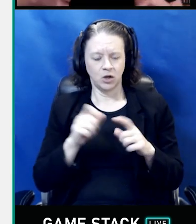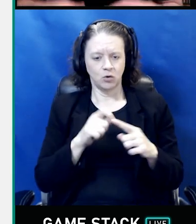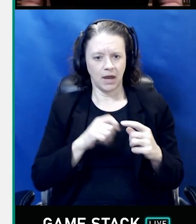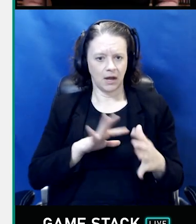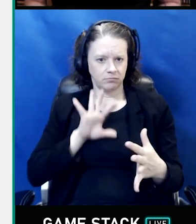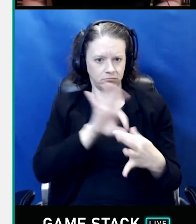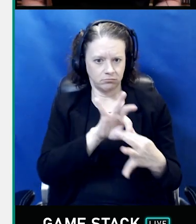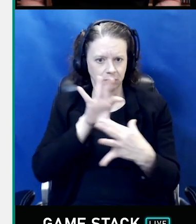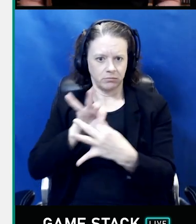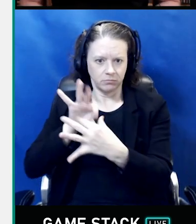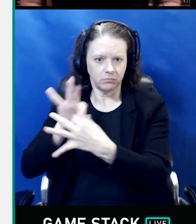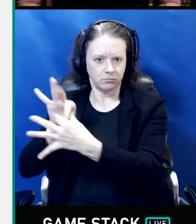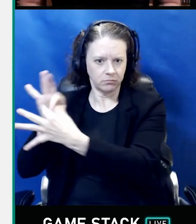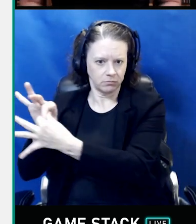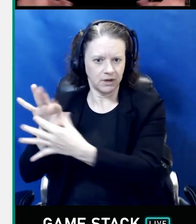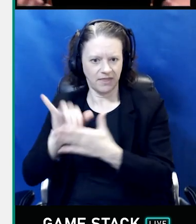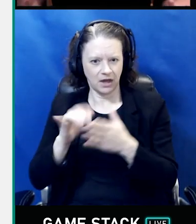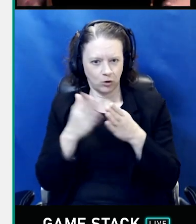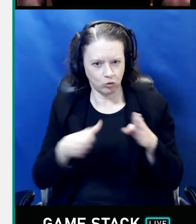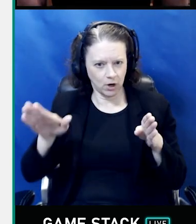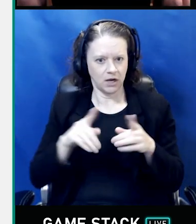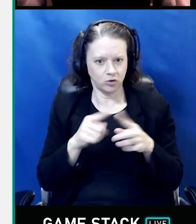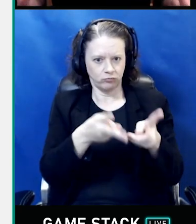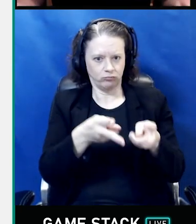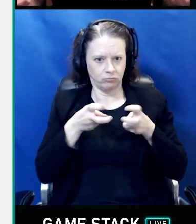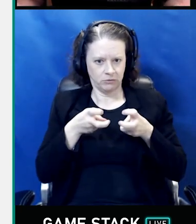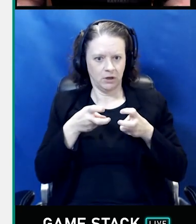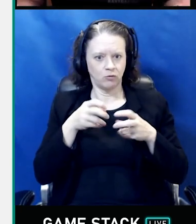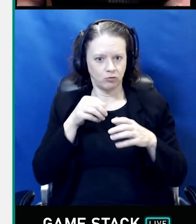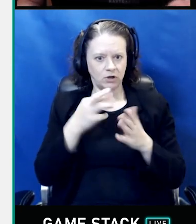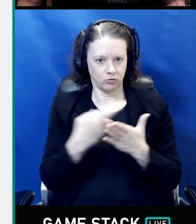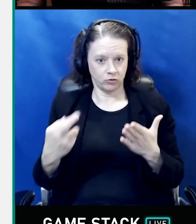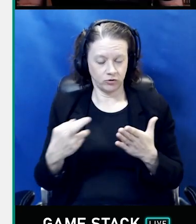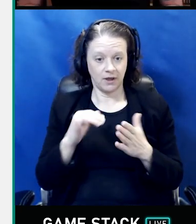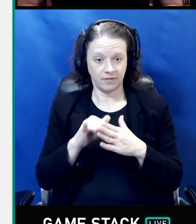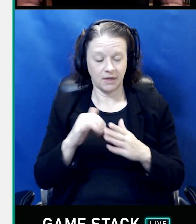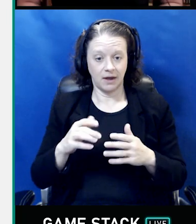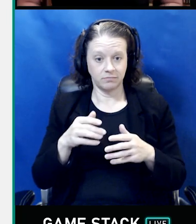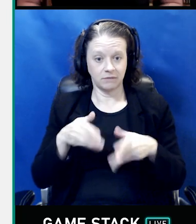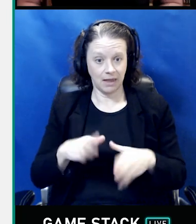to get access to your resources. And this allows live in shader determination of these resources